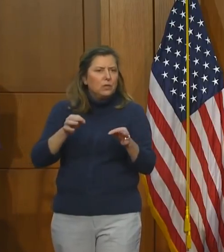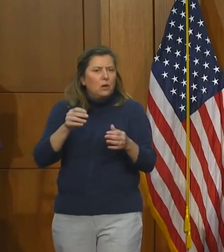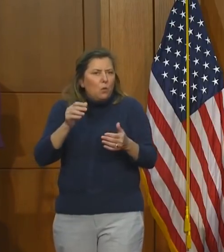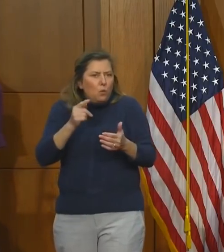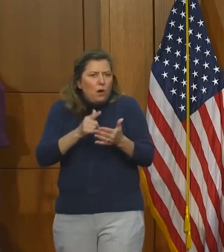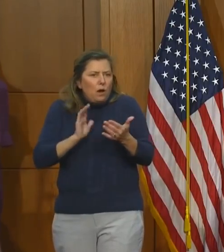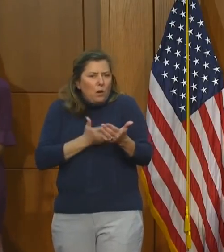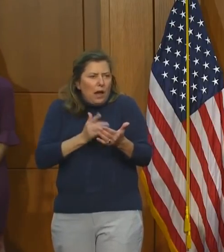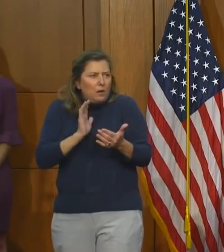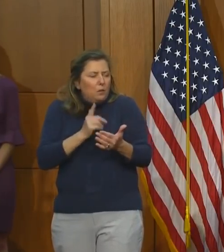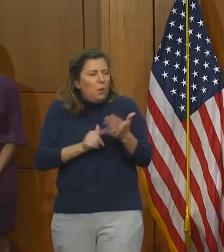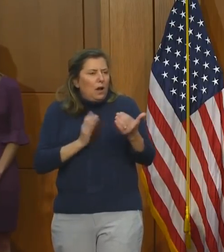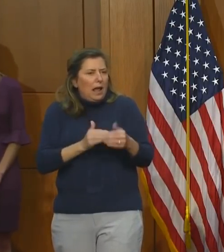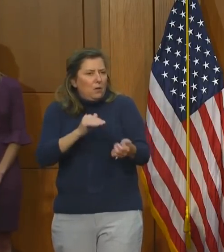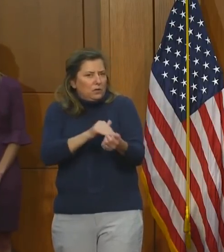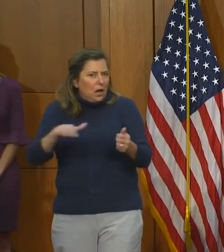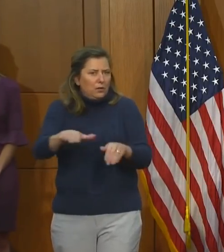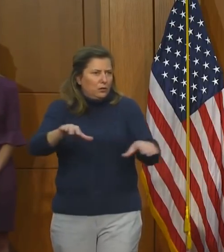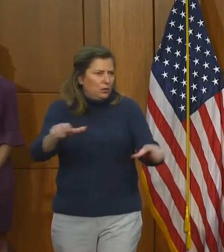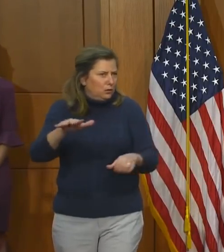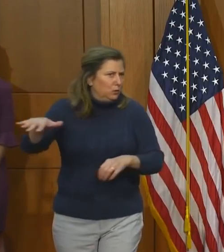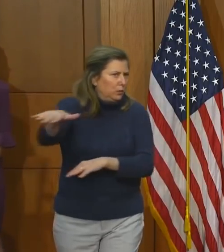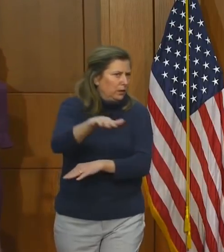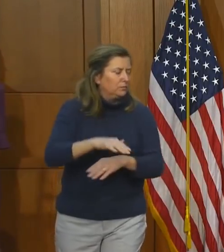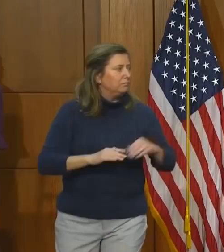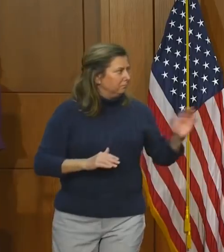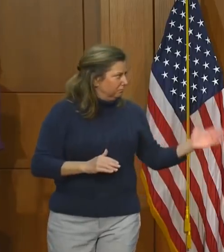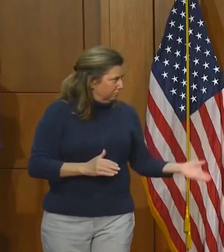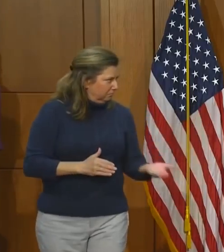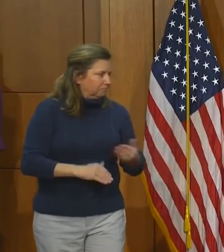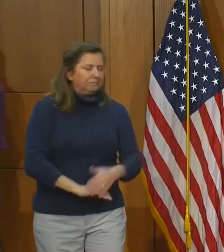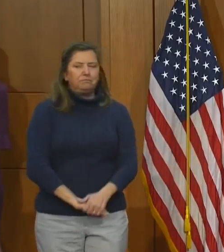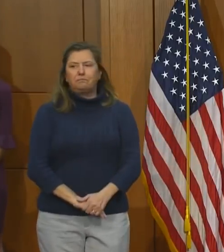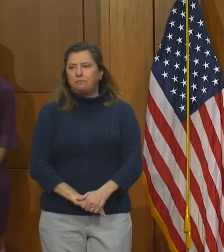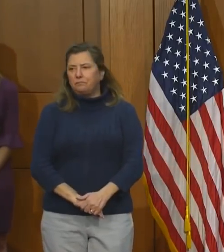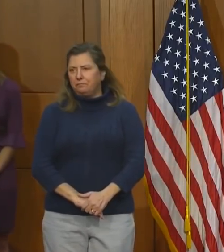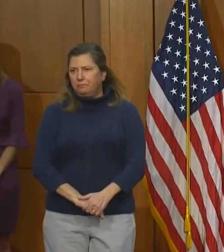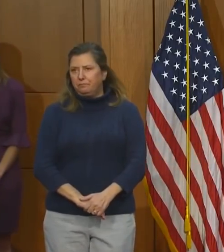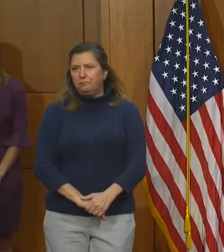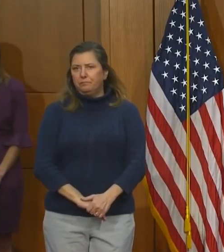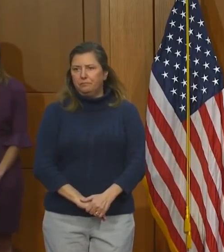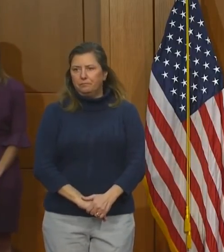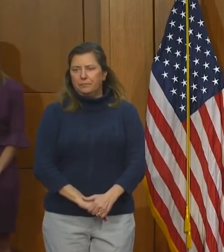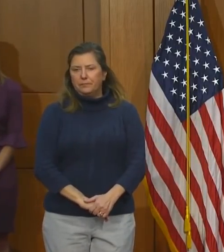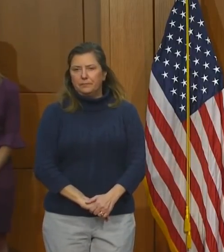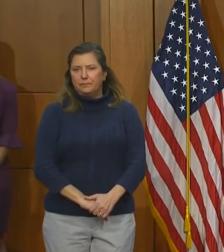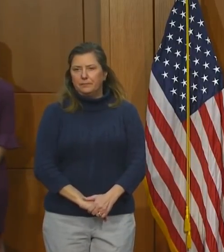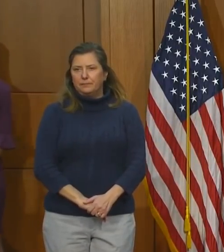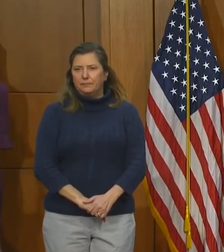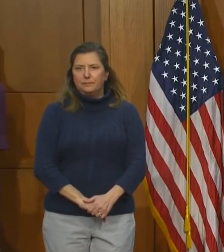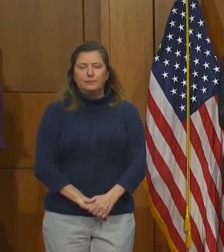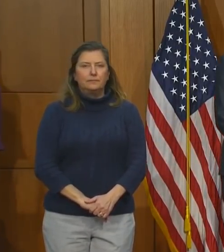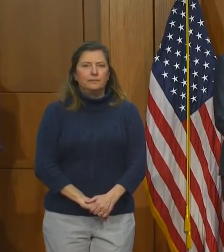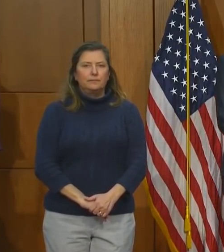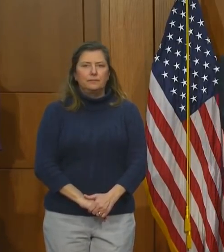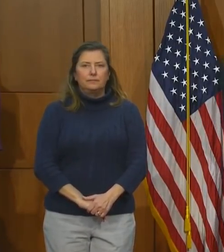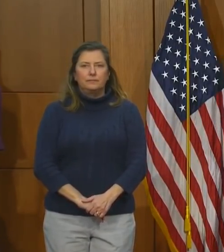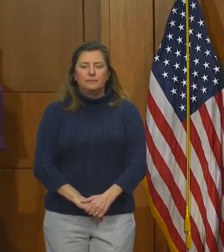PRESIDENT OF THE MEDICAL SOCIETY VIRGINIA TO TALK MORE ABOUT THE ROLE THAT OUR PROVIDERS ARE PLAYING. DR DEAL